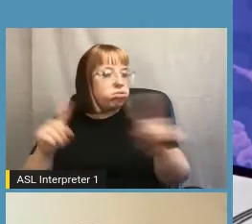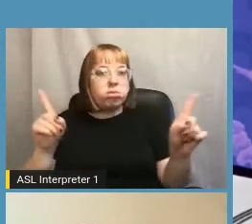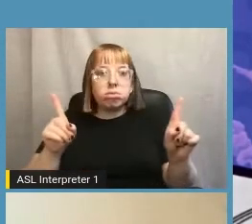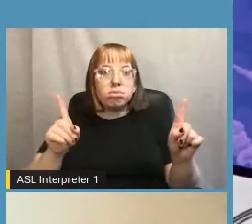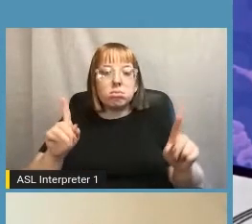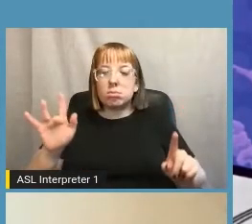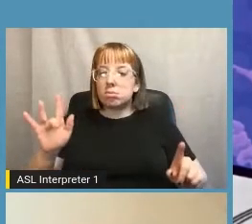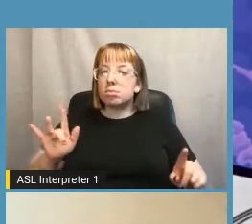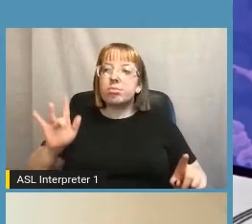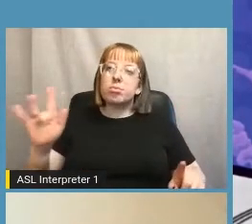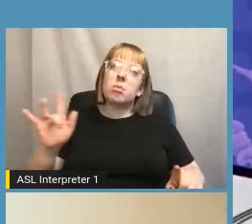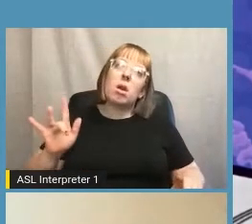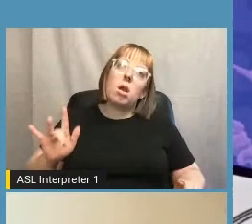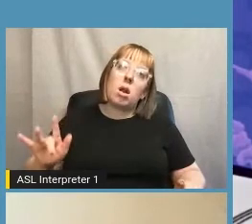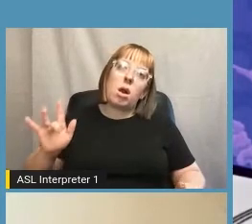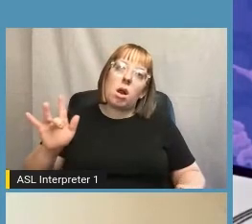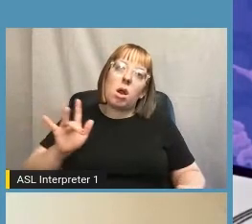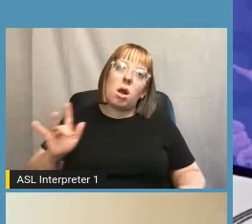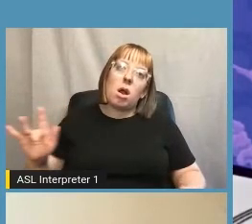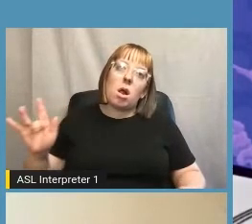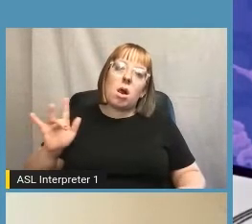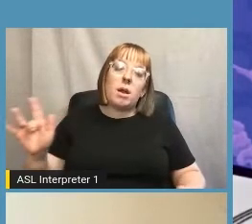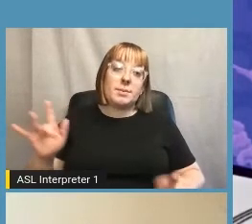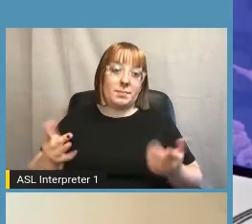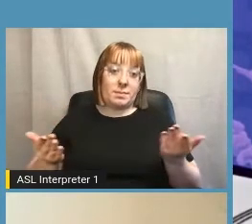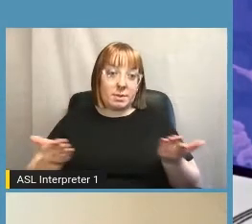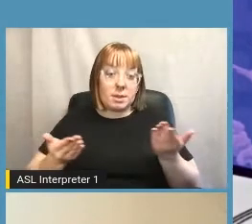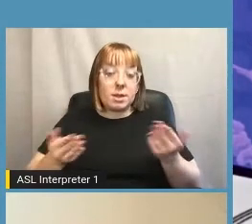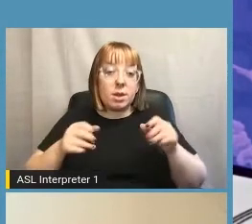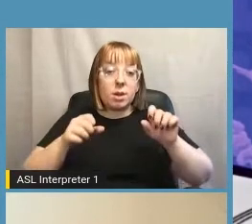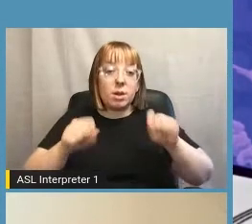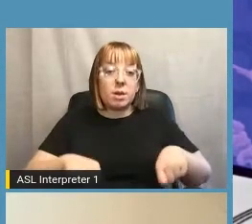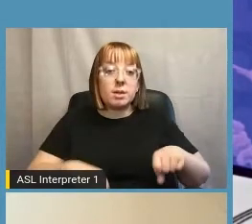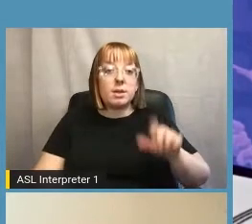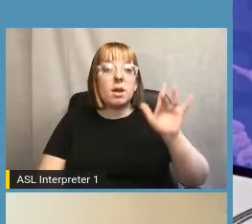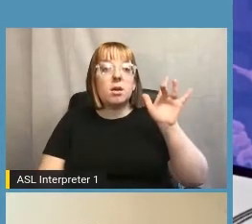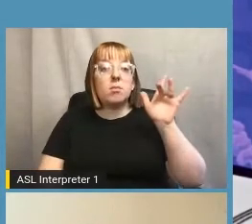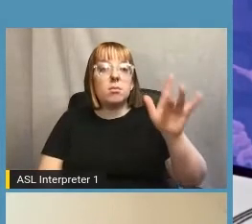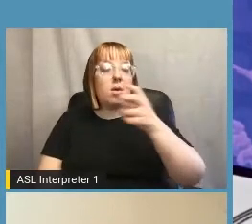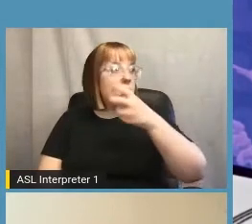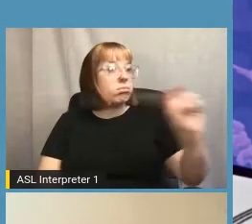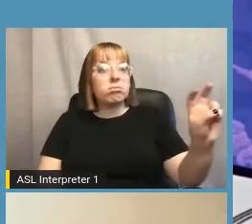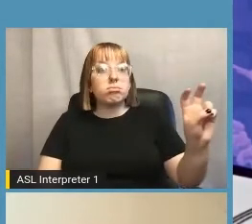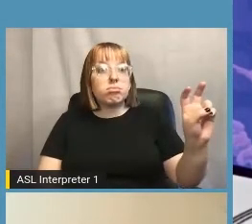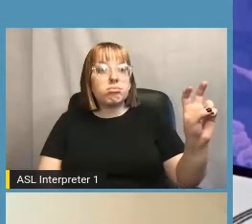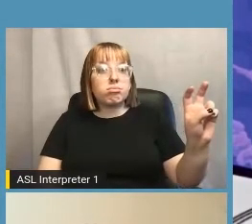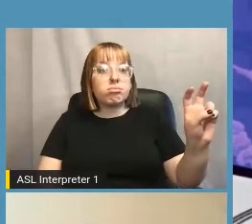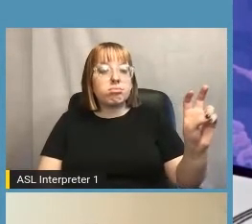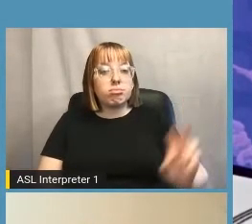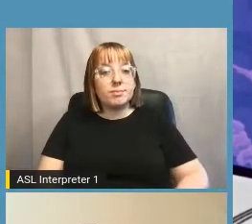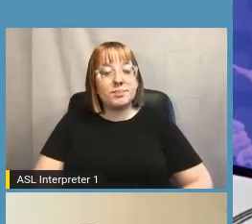to room here you can actually create um buttons that allow you to teleport to any place that um